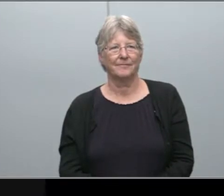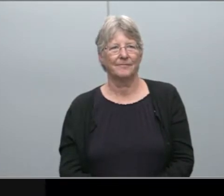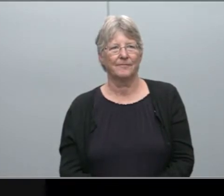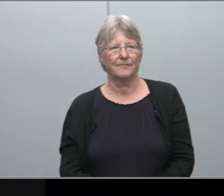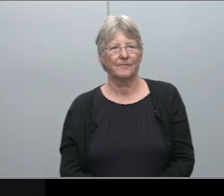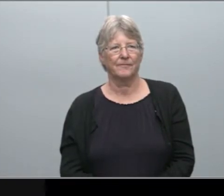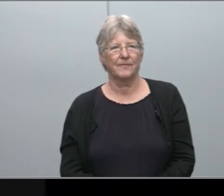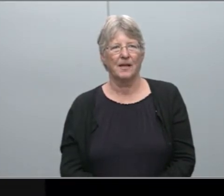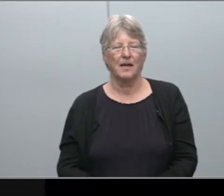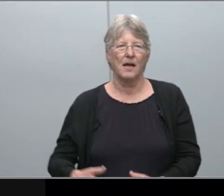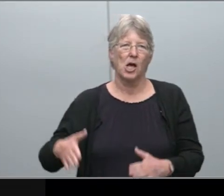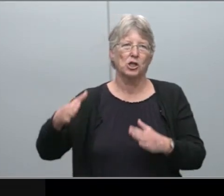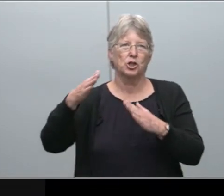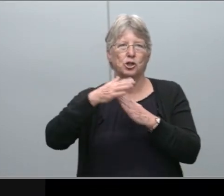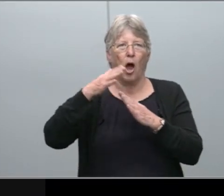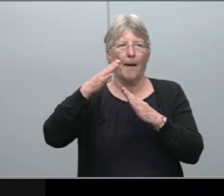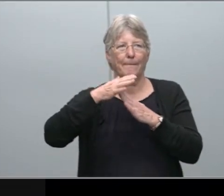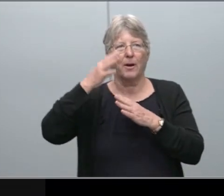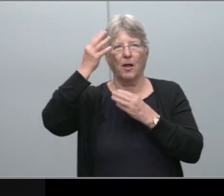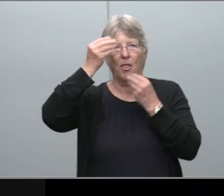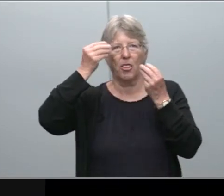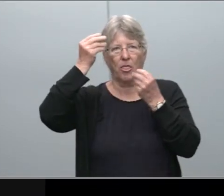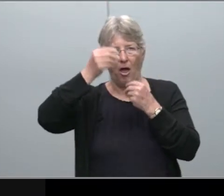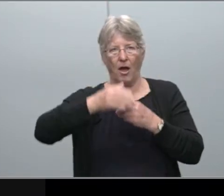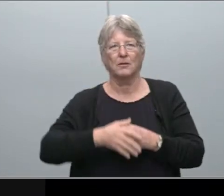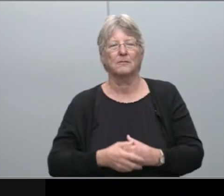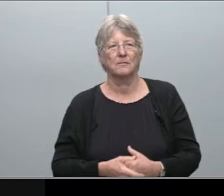Not only by words, but in deeds.